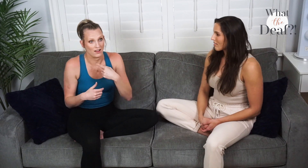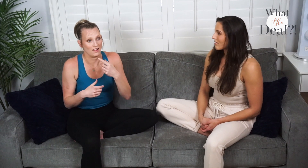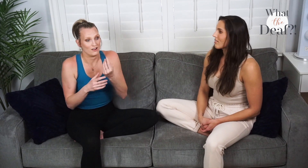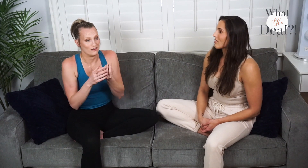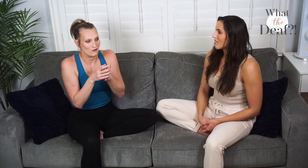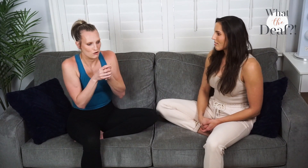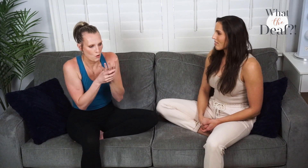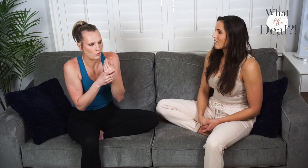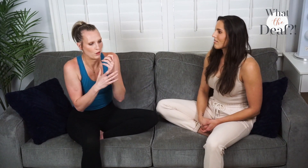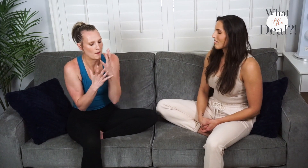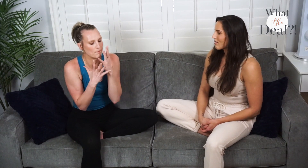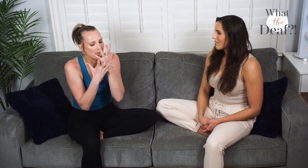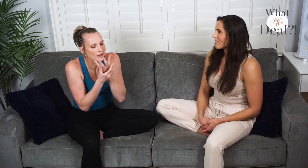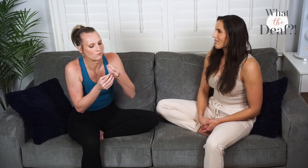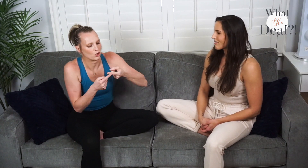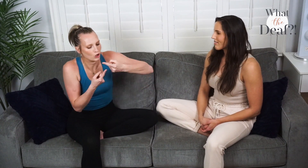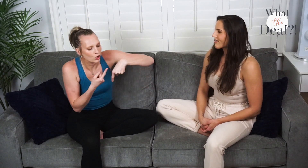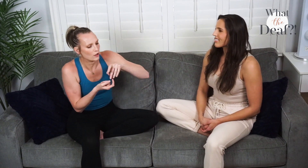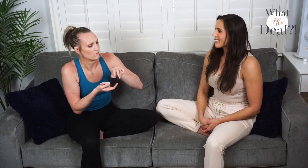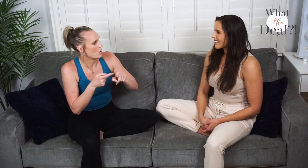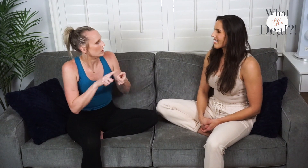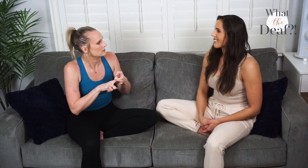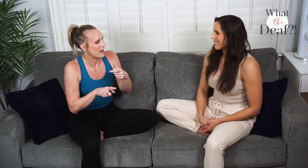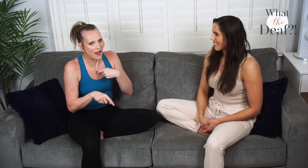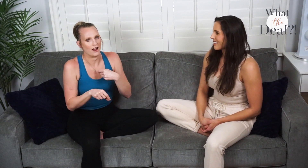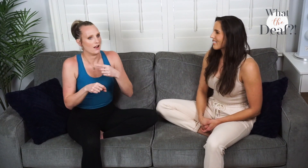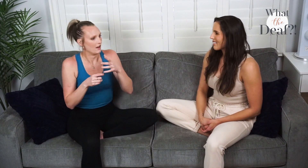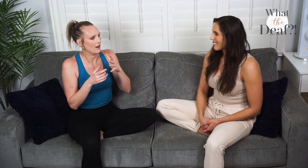I grew the most beautiful circle of friends